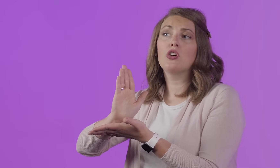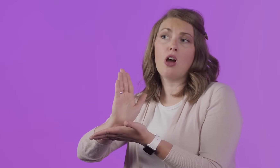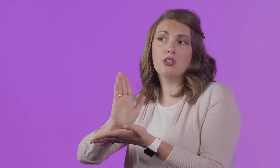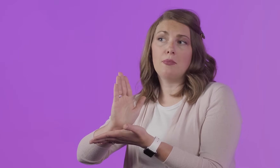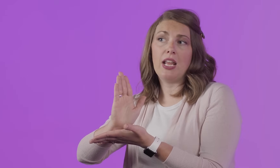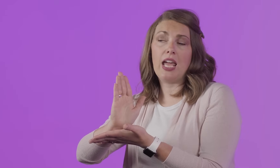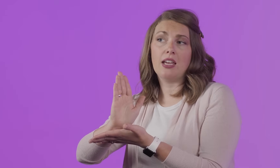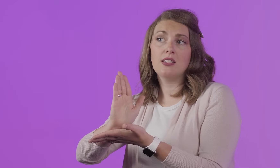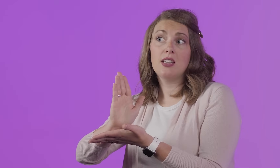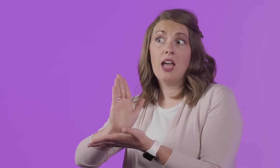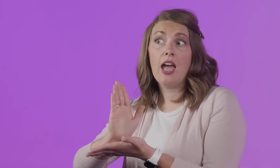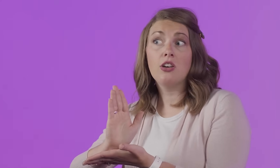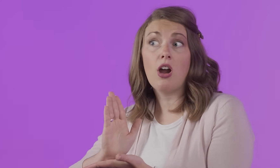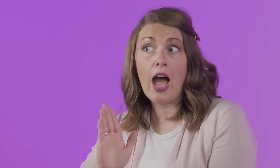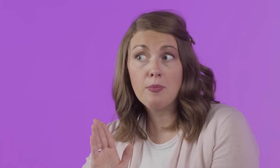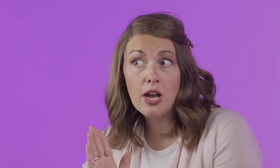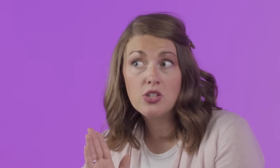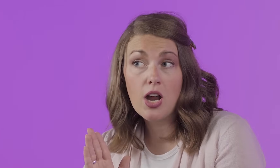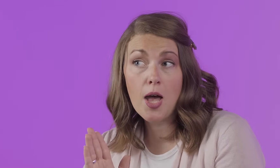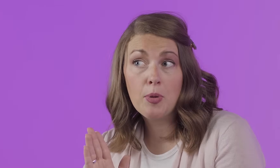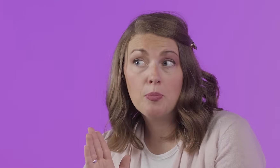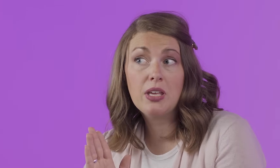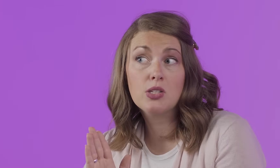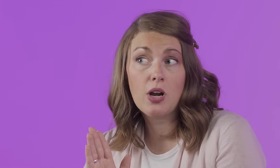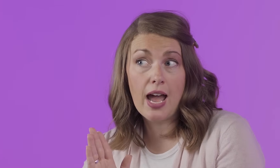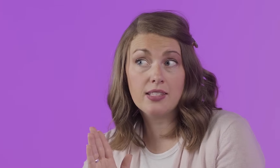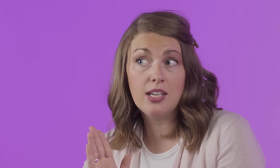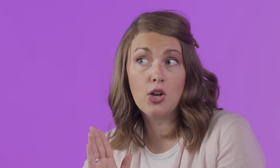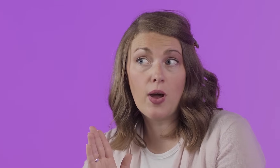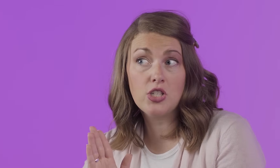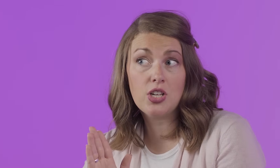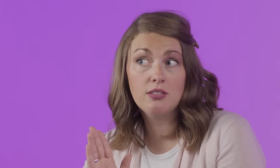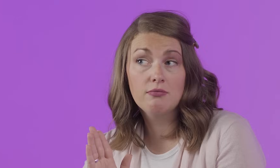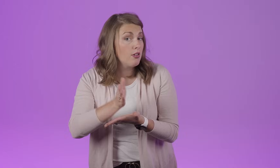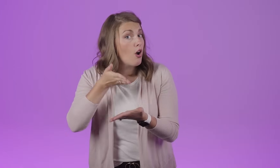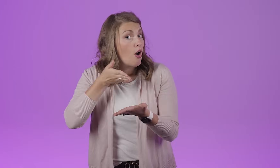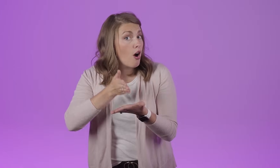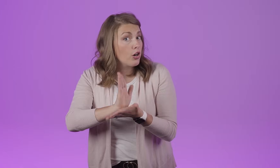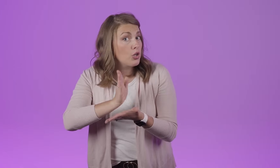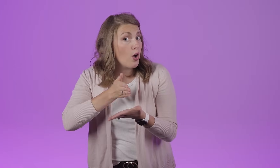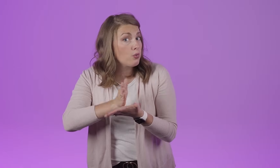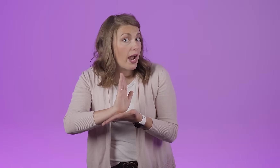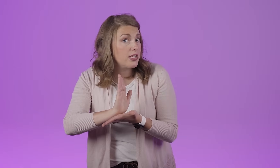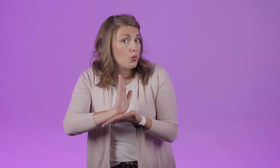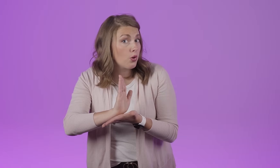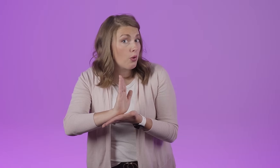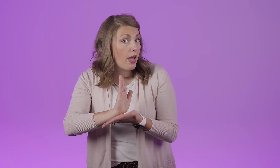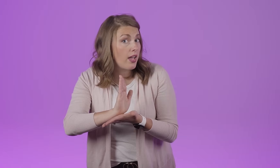non-dominant hand and your eyebrows are up because we're asking a question 'are you all right or okay?'